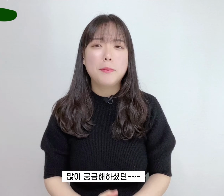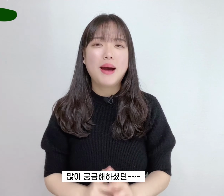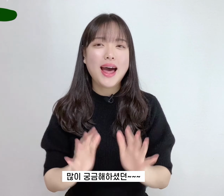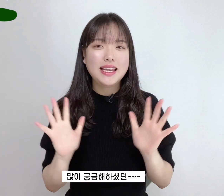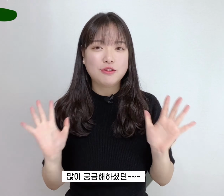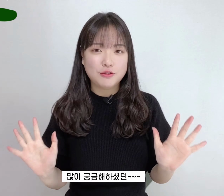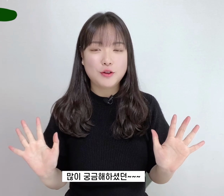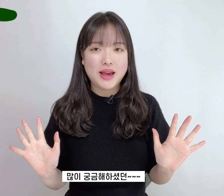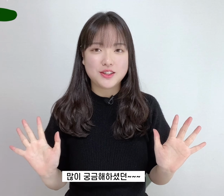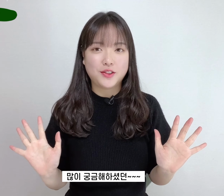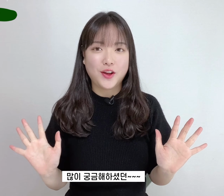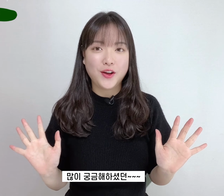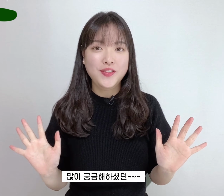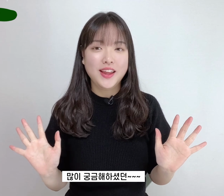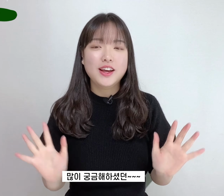self-taught or video